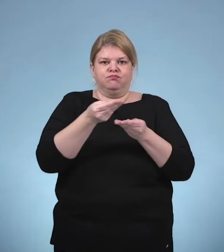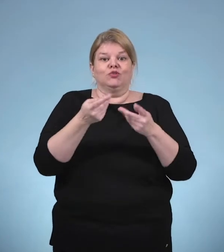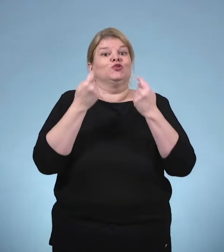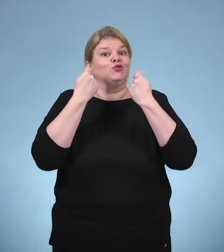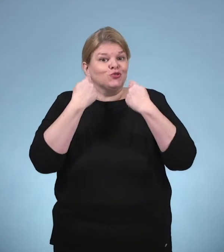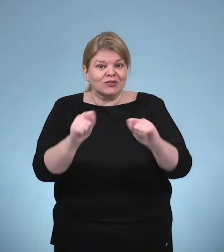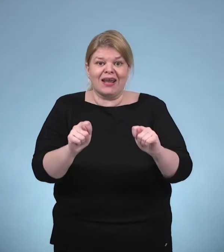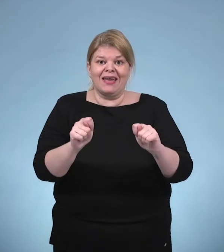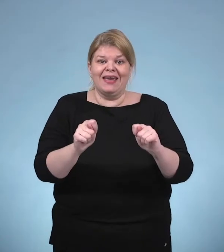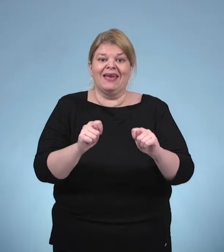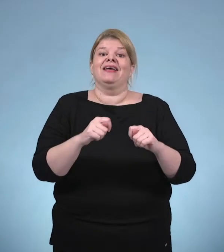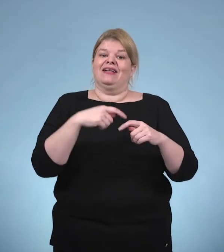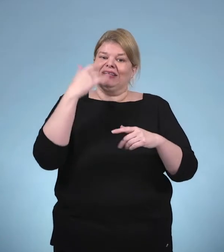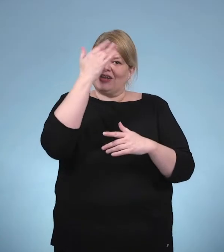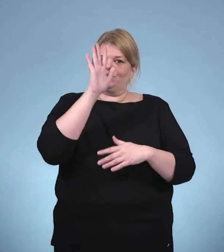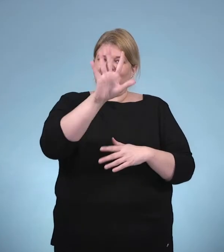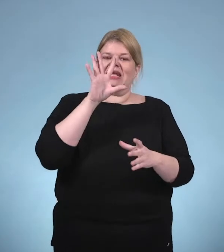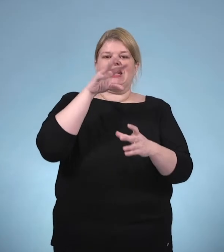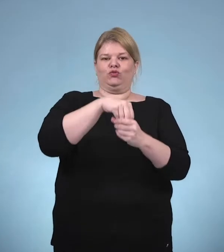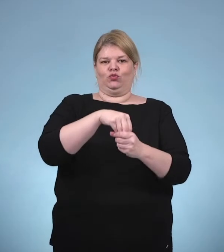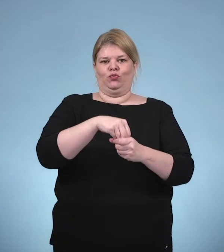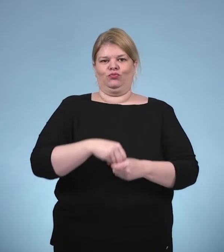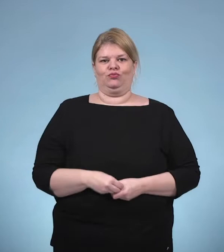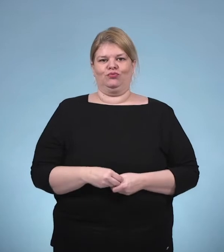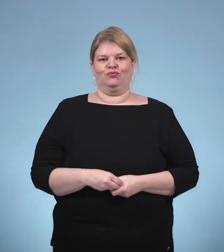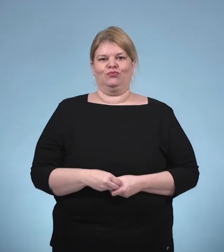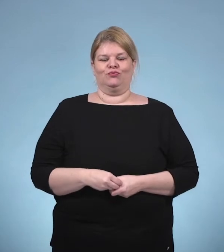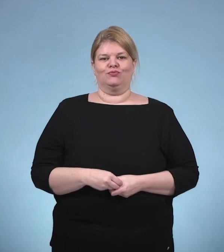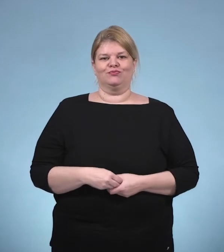I hope you try this method out and you're inspired by inclusion. Thank you for watching!